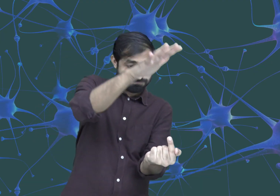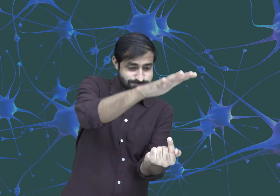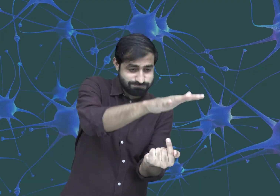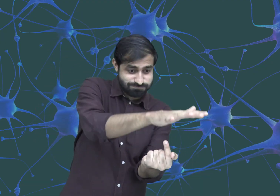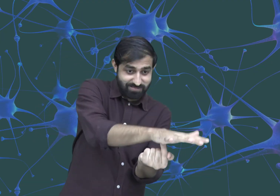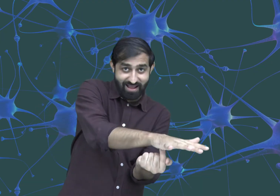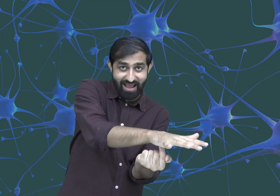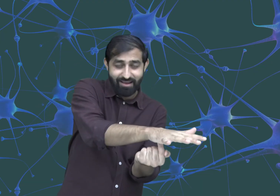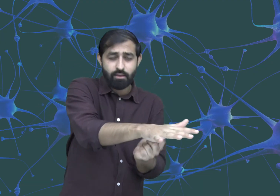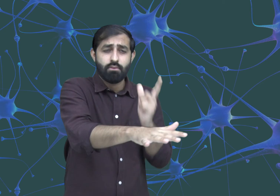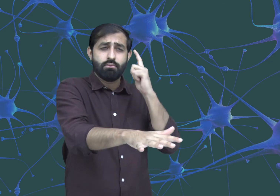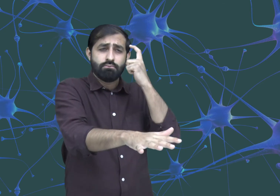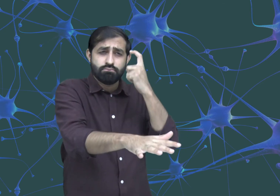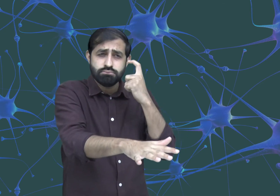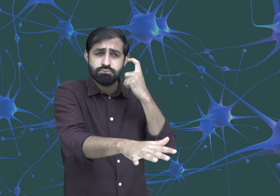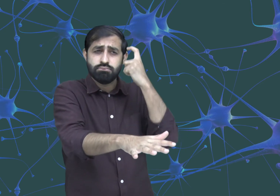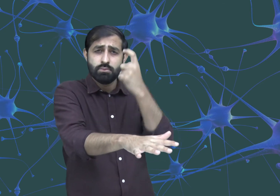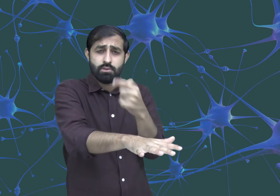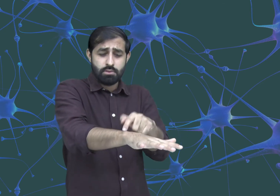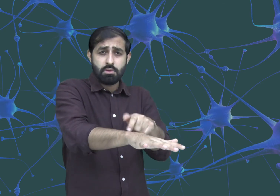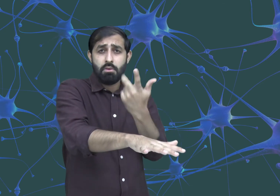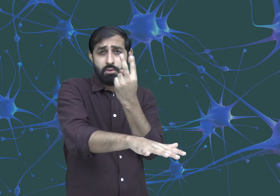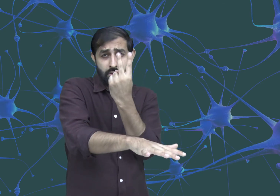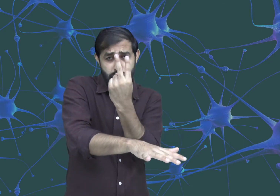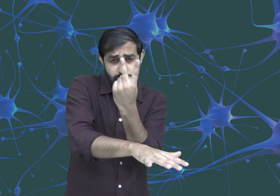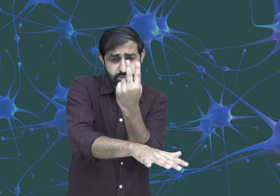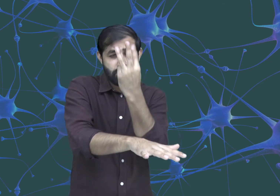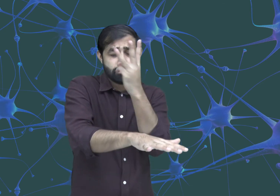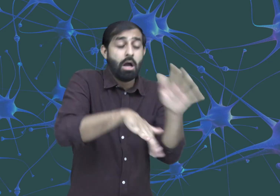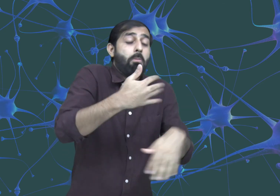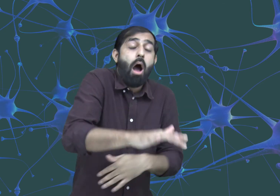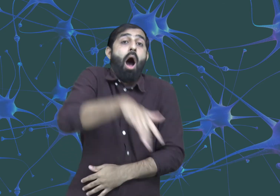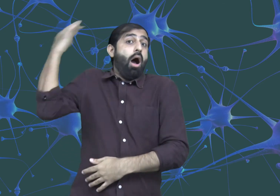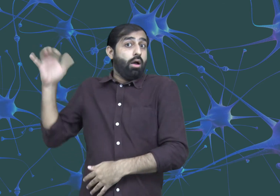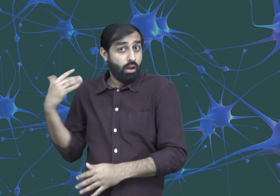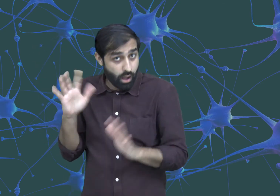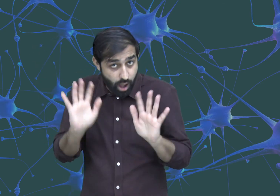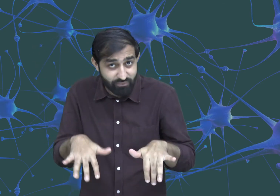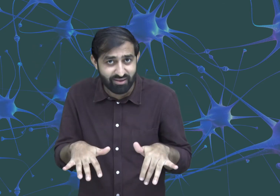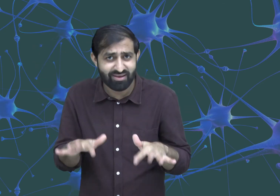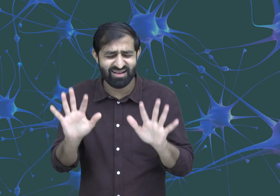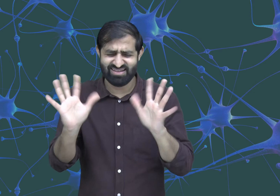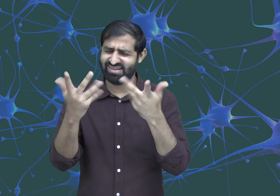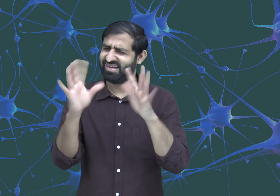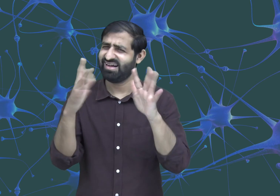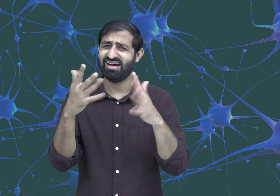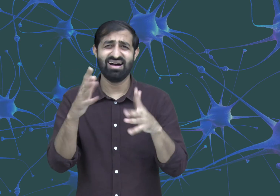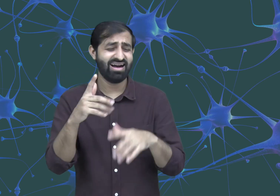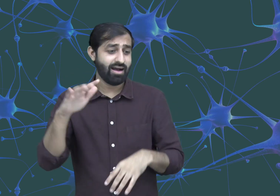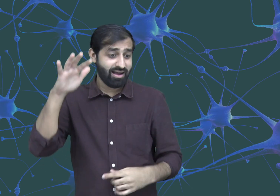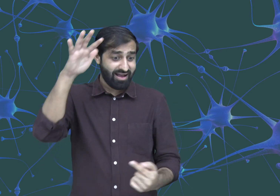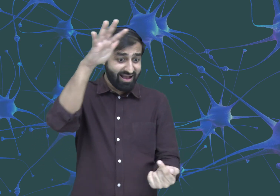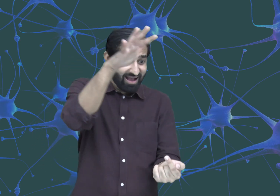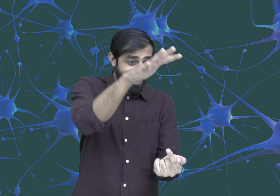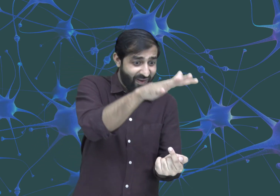away from the source of pain either the hot object or the pin. In situations like these our reactions